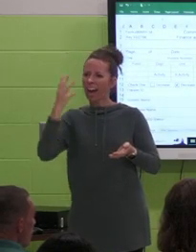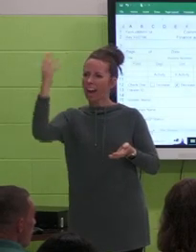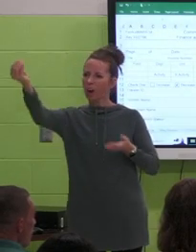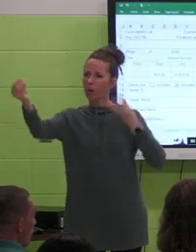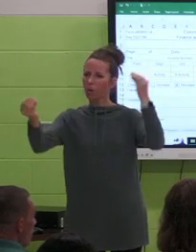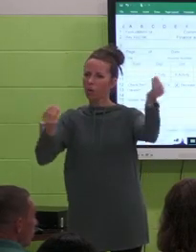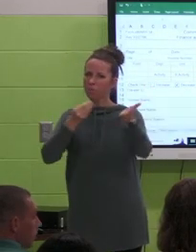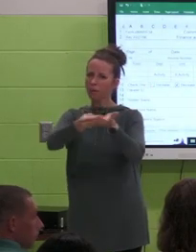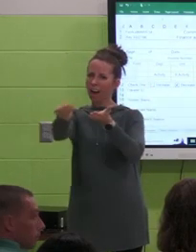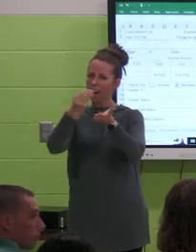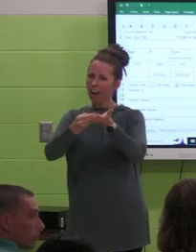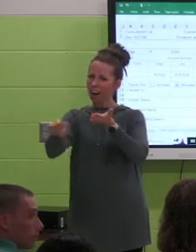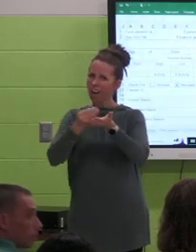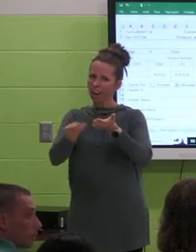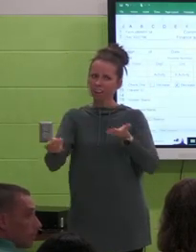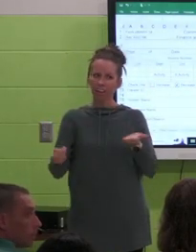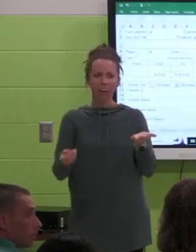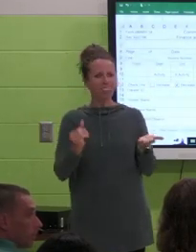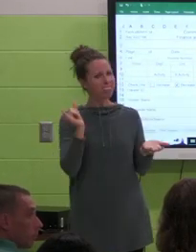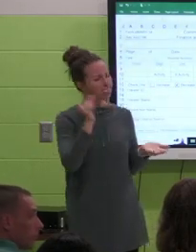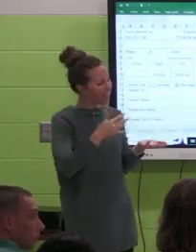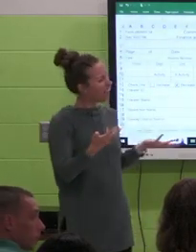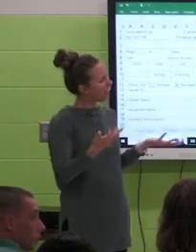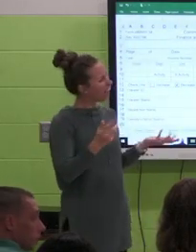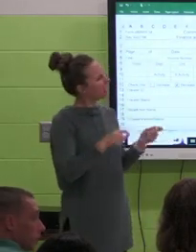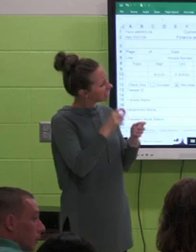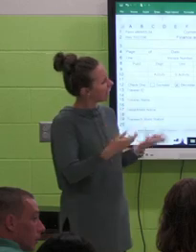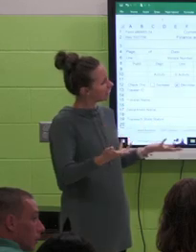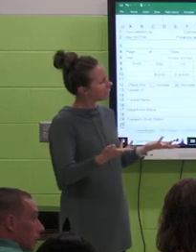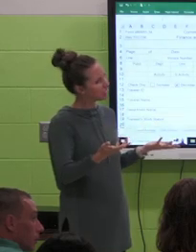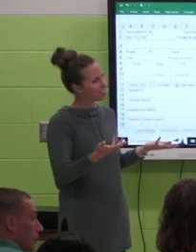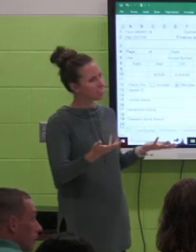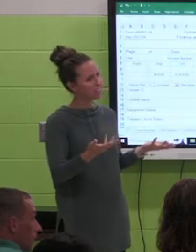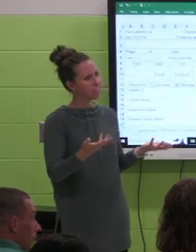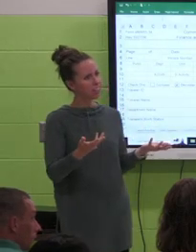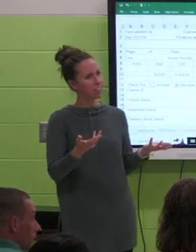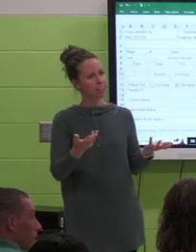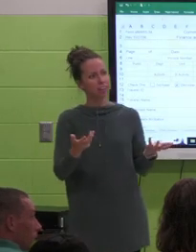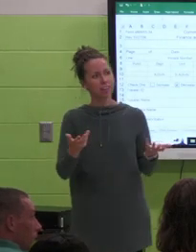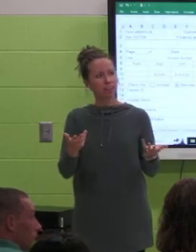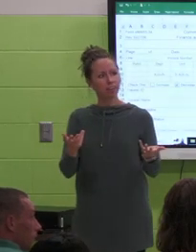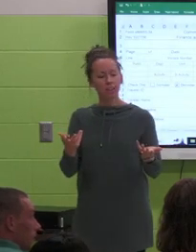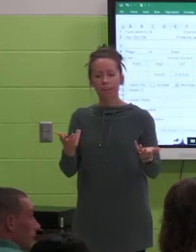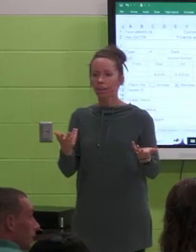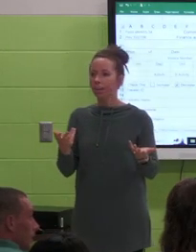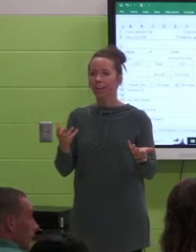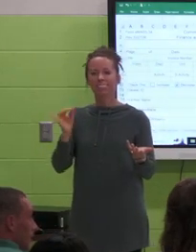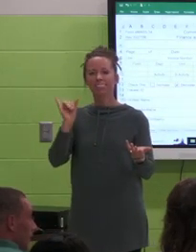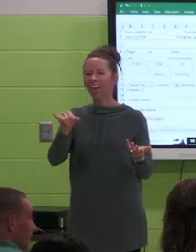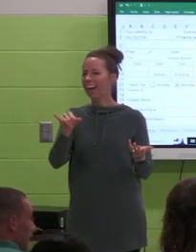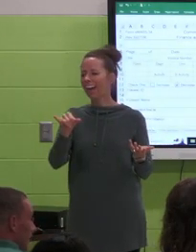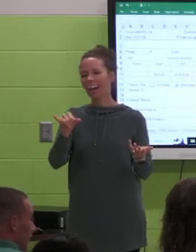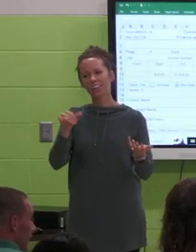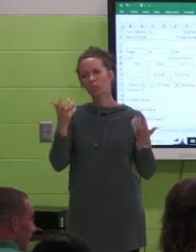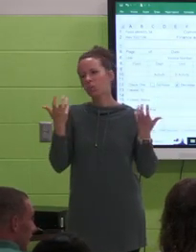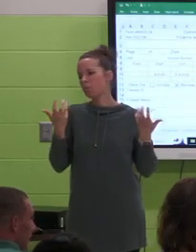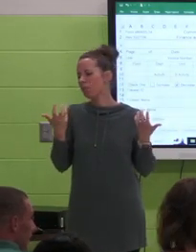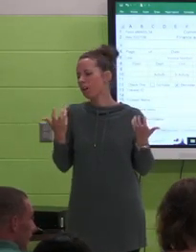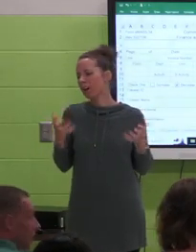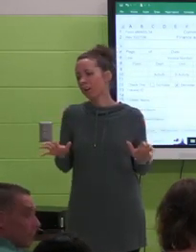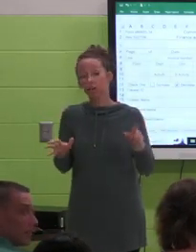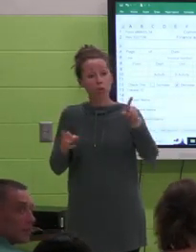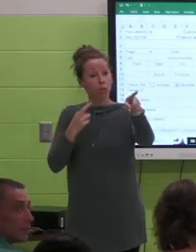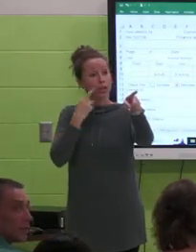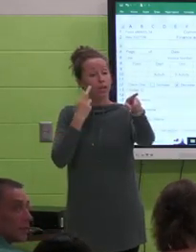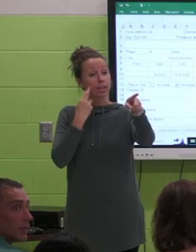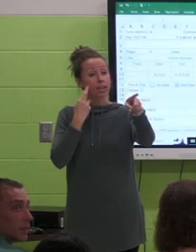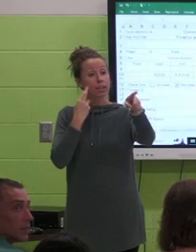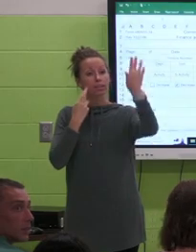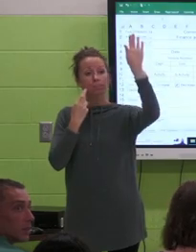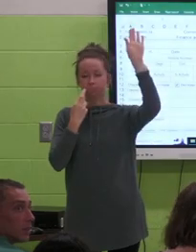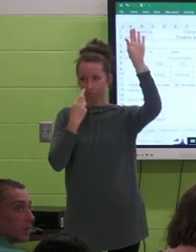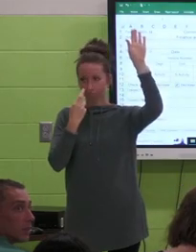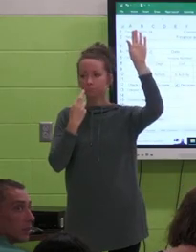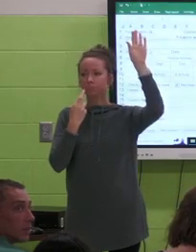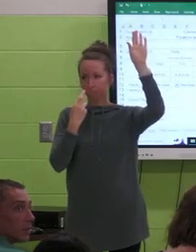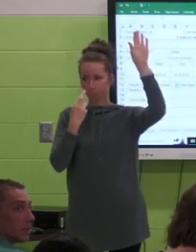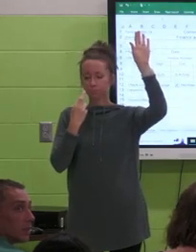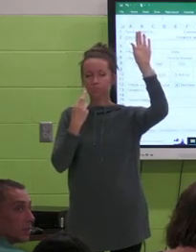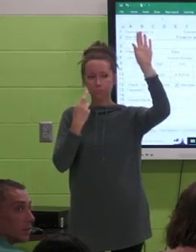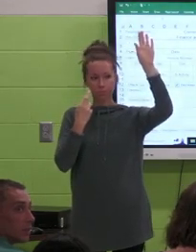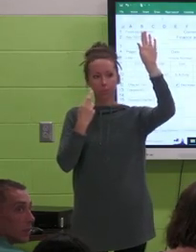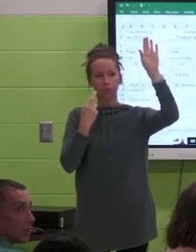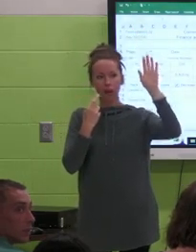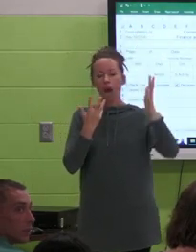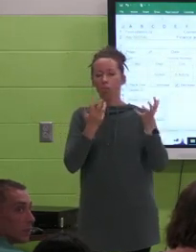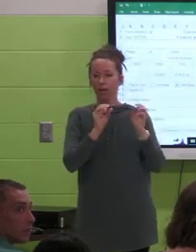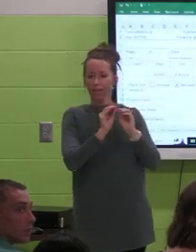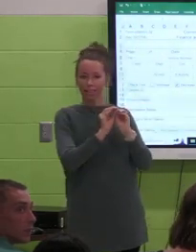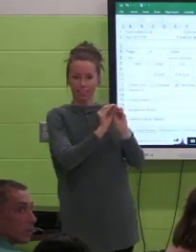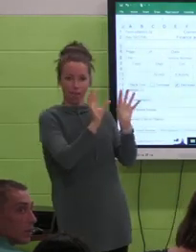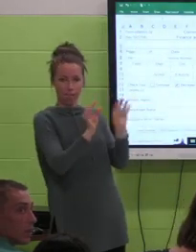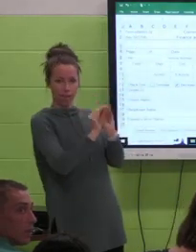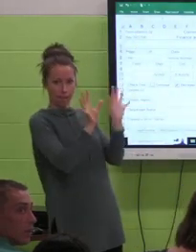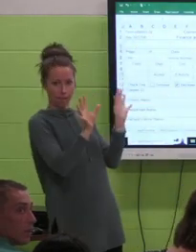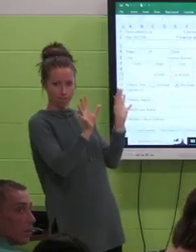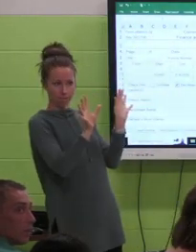stuff and that's not the way it needs to go Rick you got a question well for clarification I think